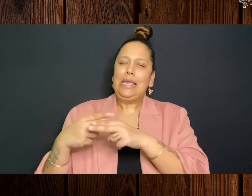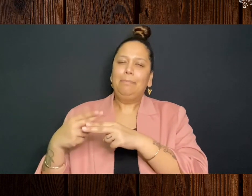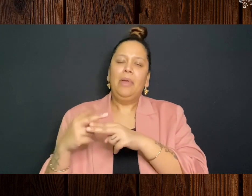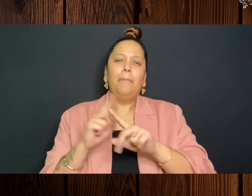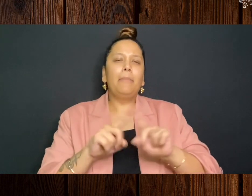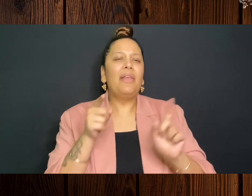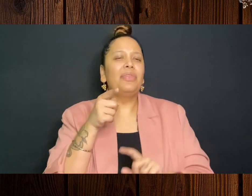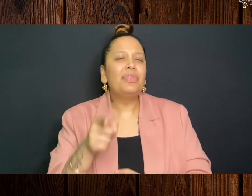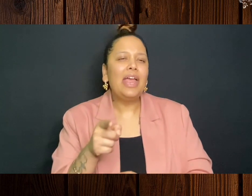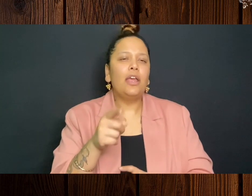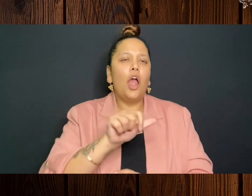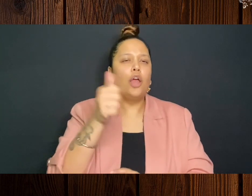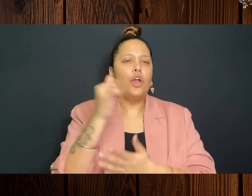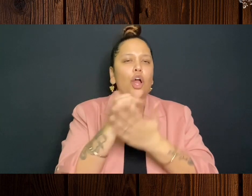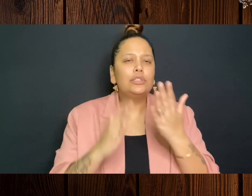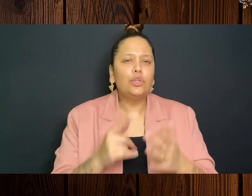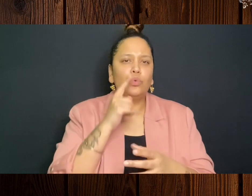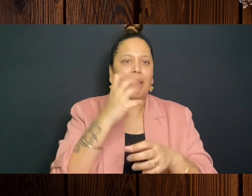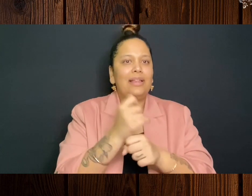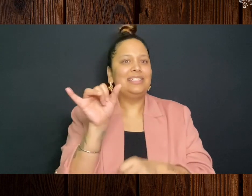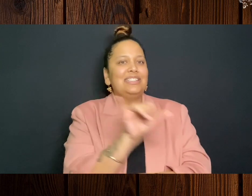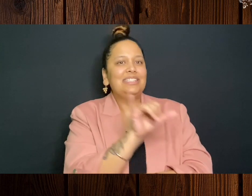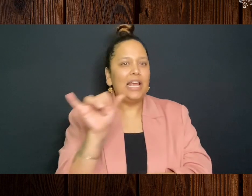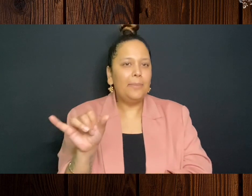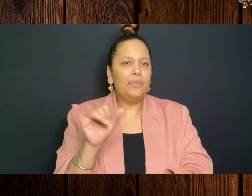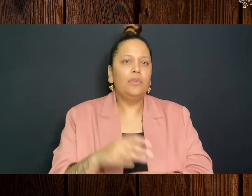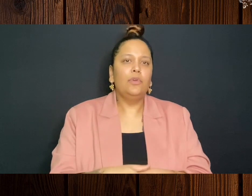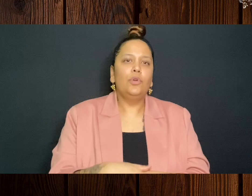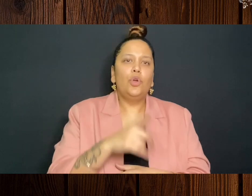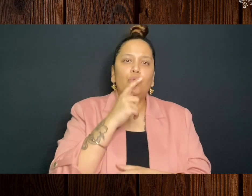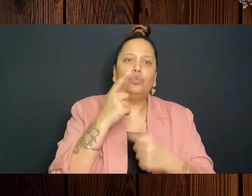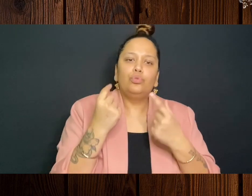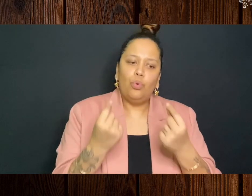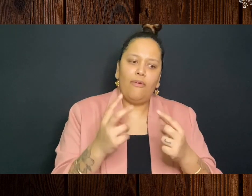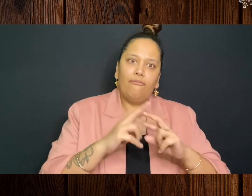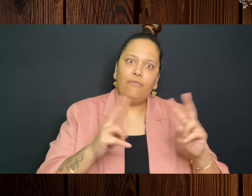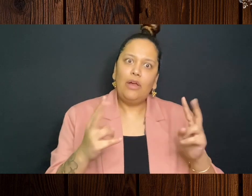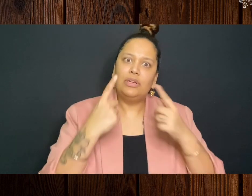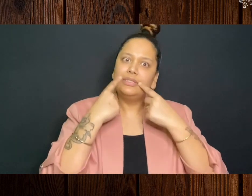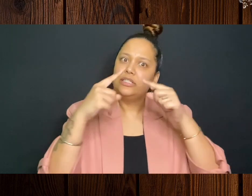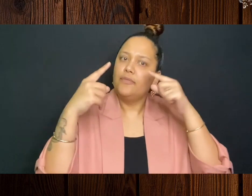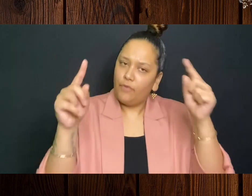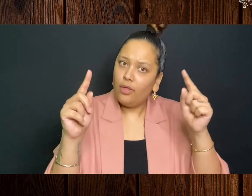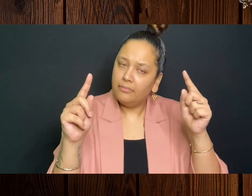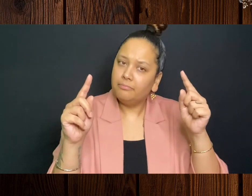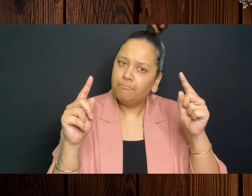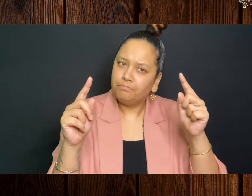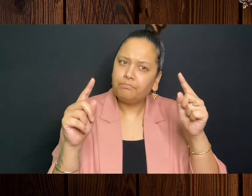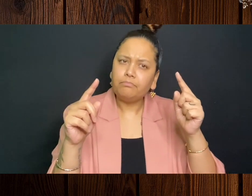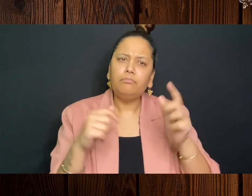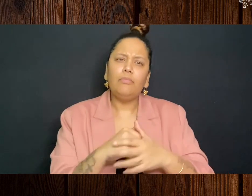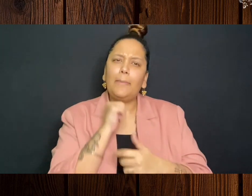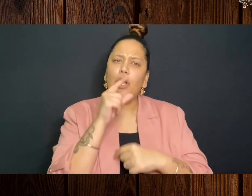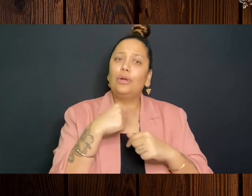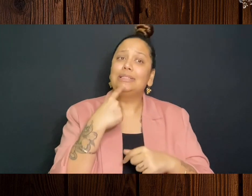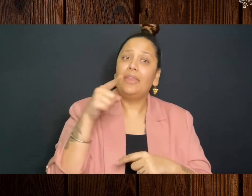another artist who also gets the same - who's doing very successful, and I'm not gonna say this artist because I’m going to say something that